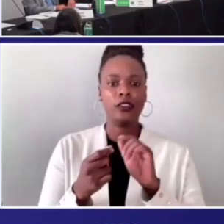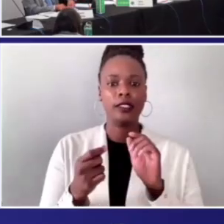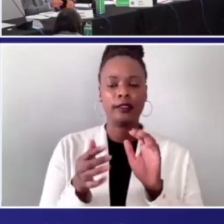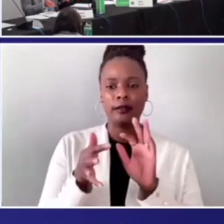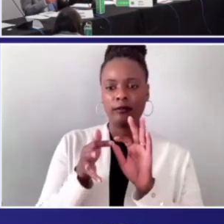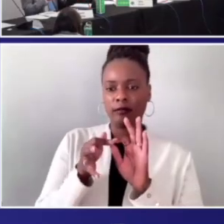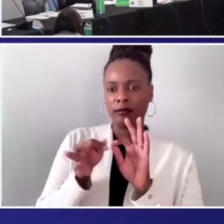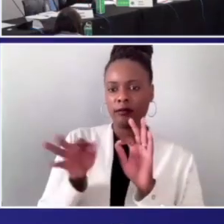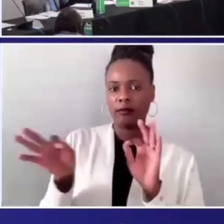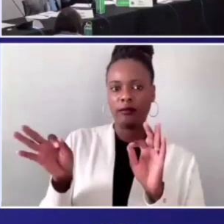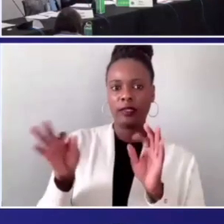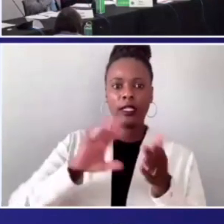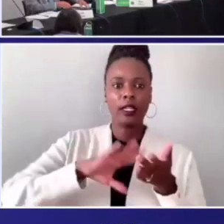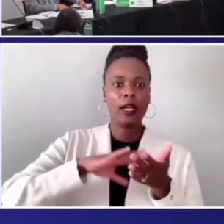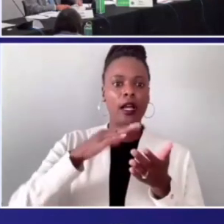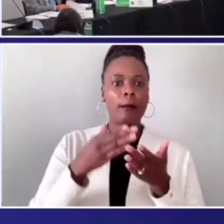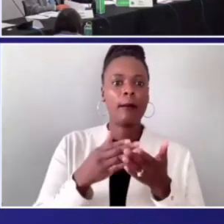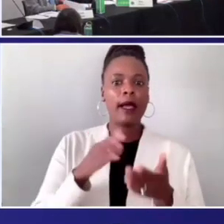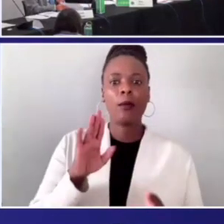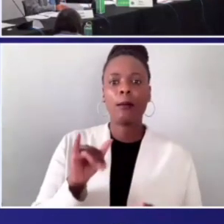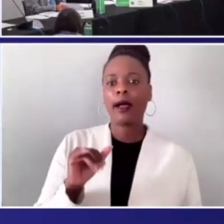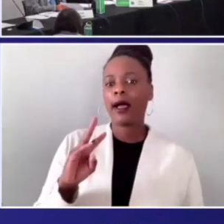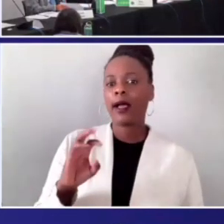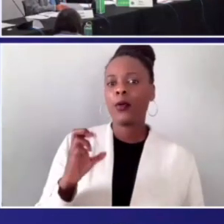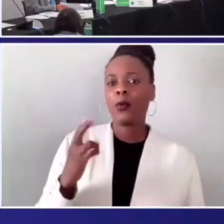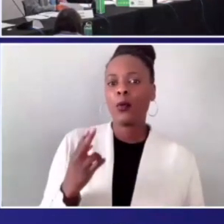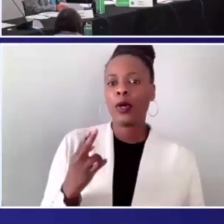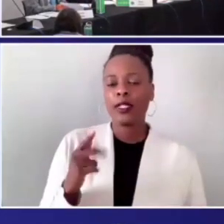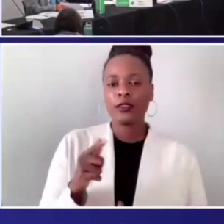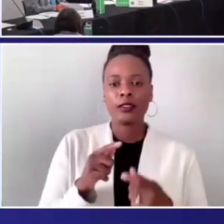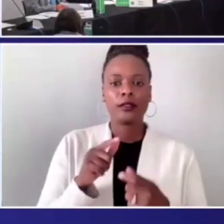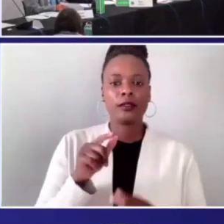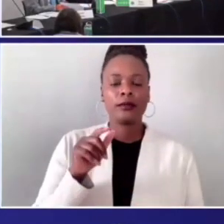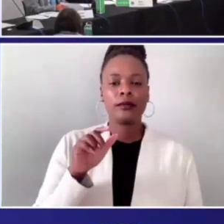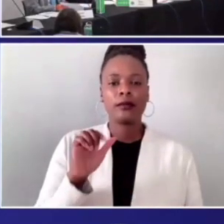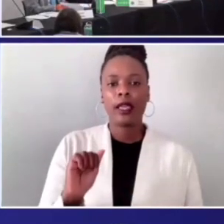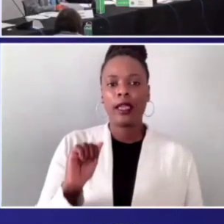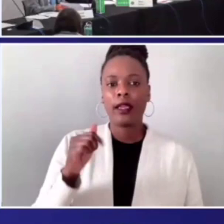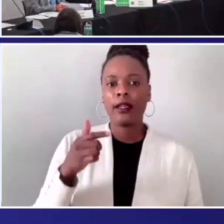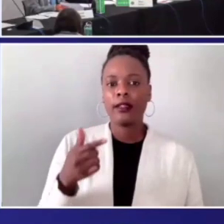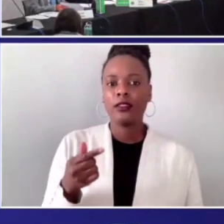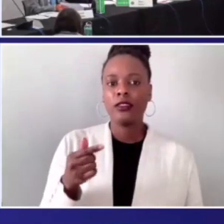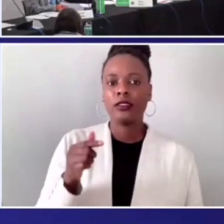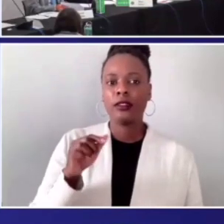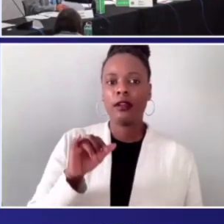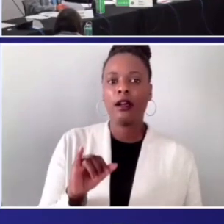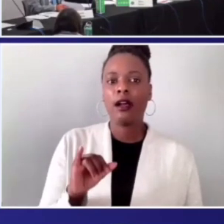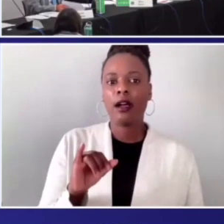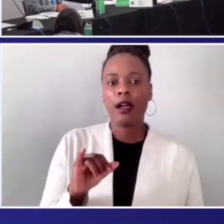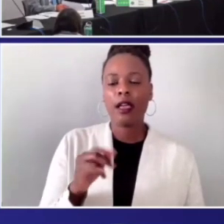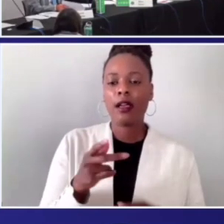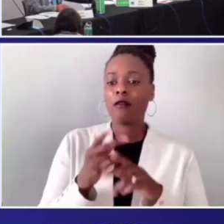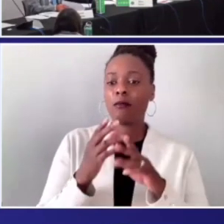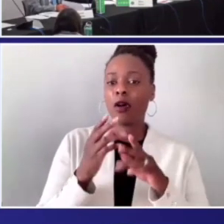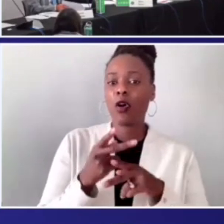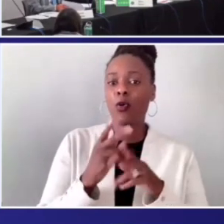the amount by which the adjusted gross income of the borrowers and the borrowers' spouses, if applicable.